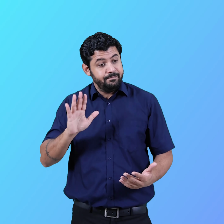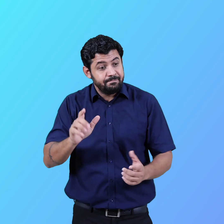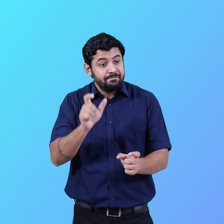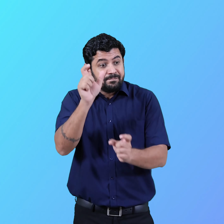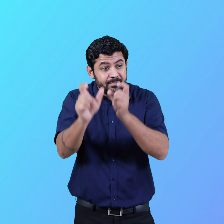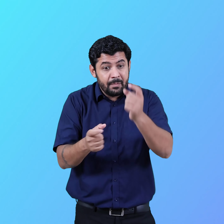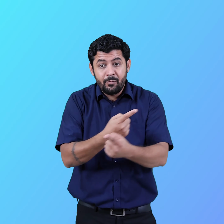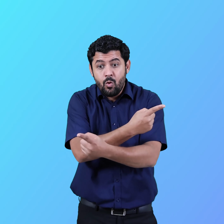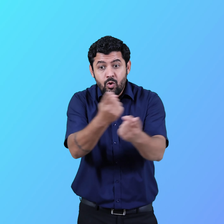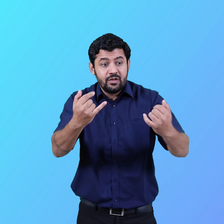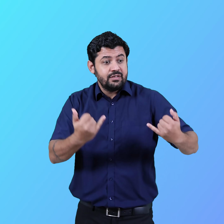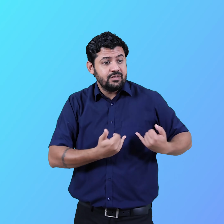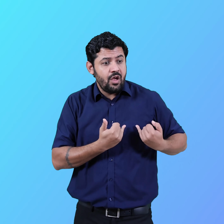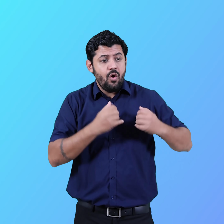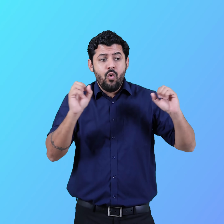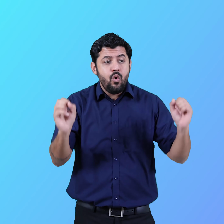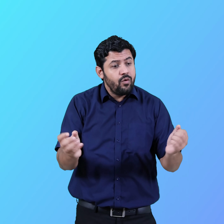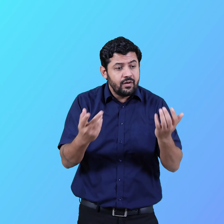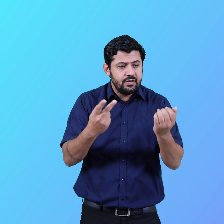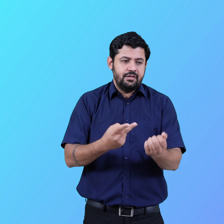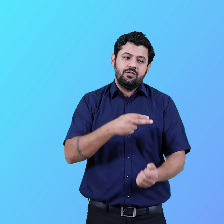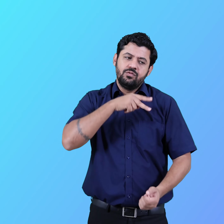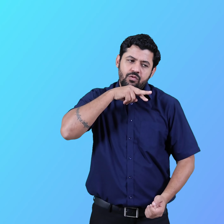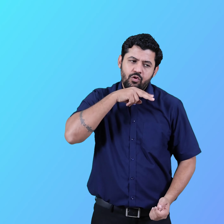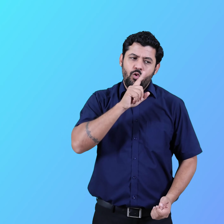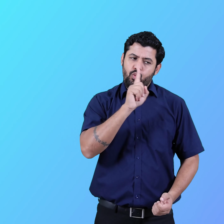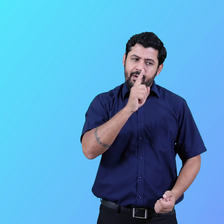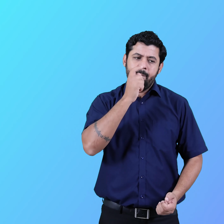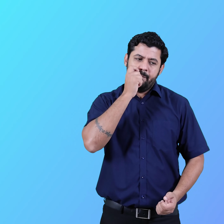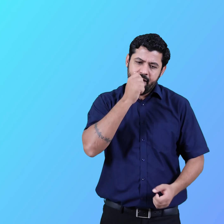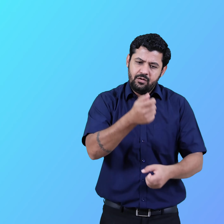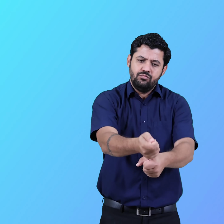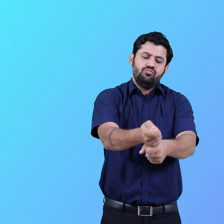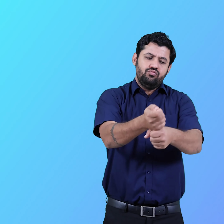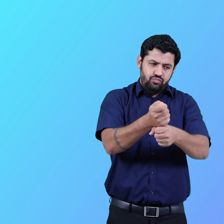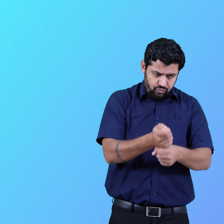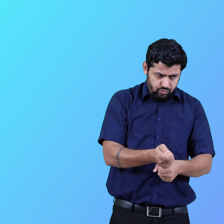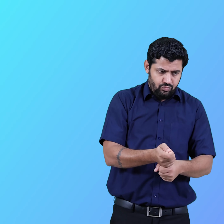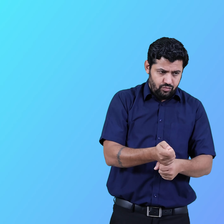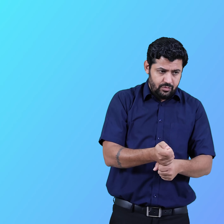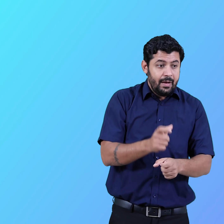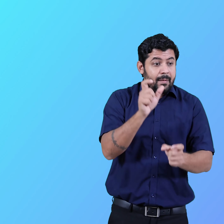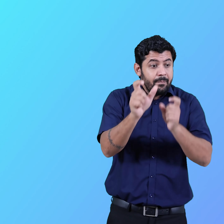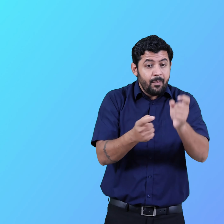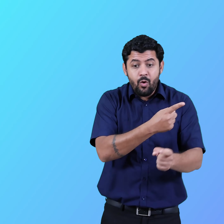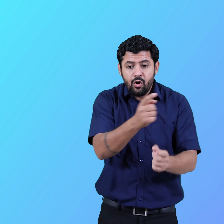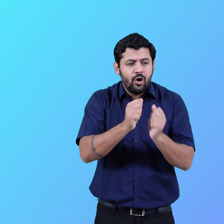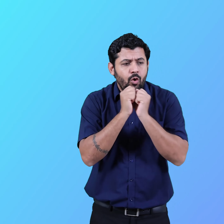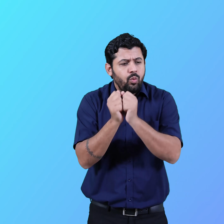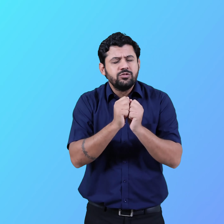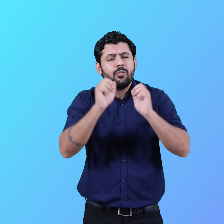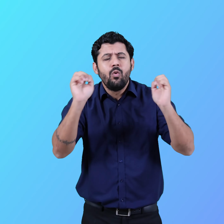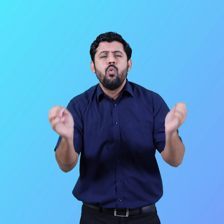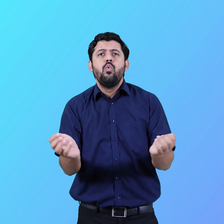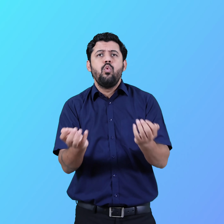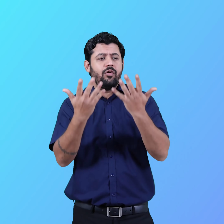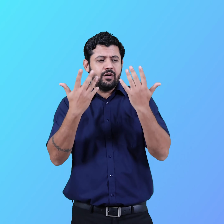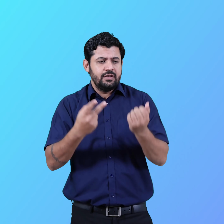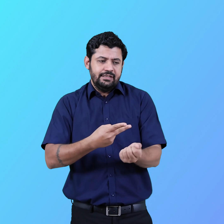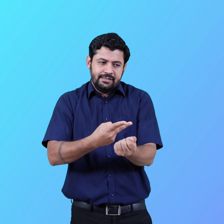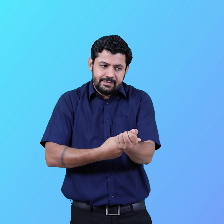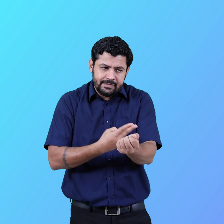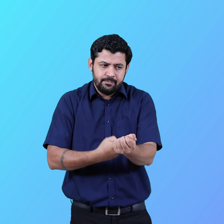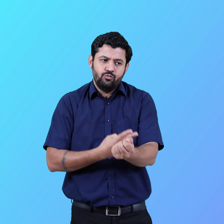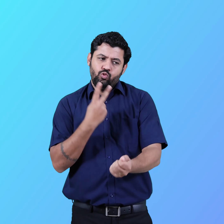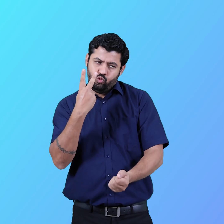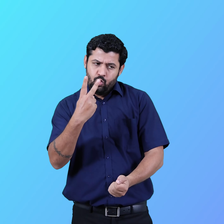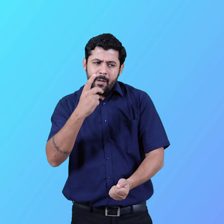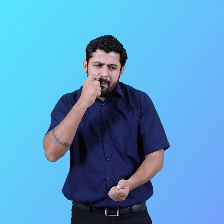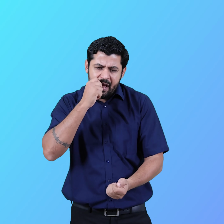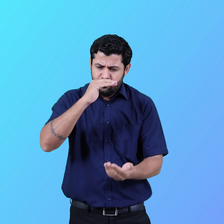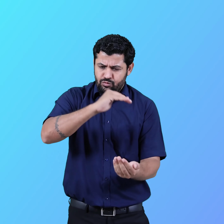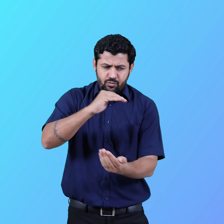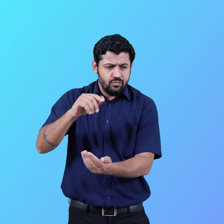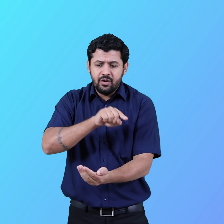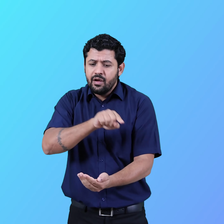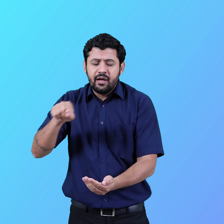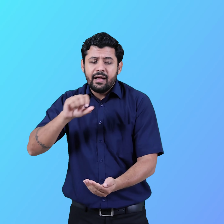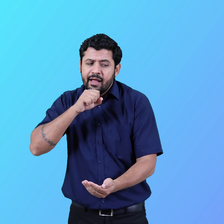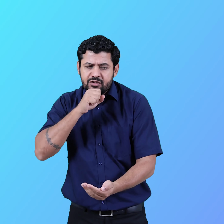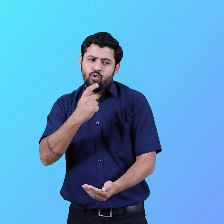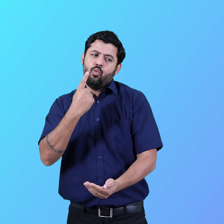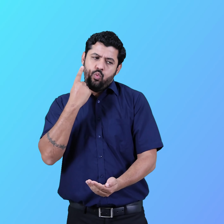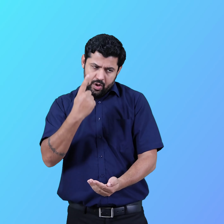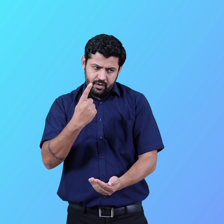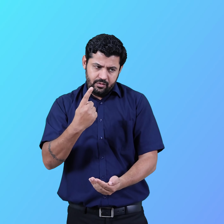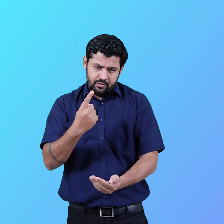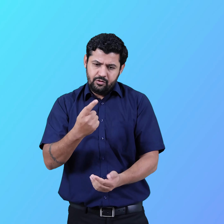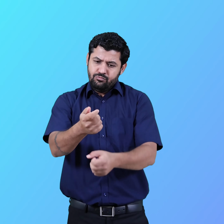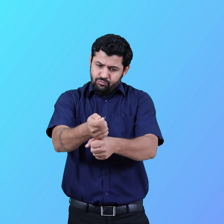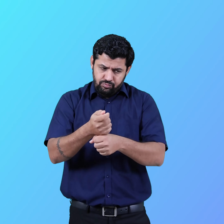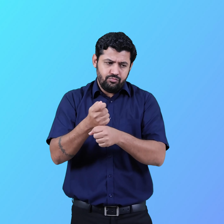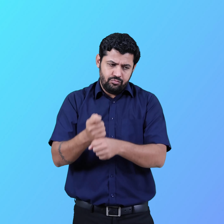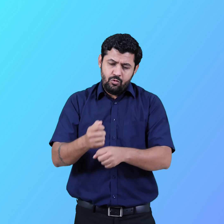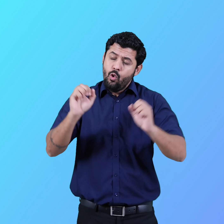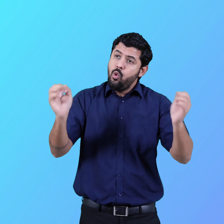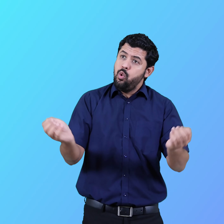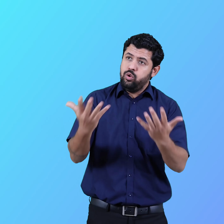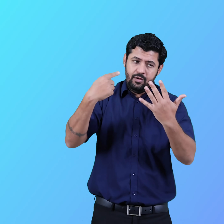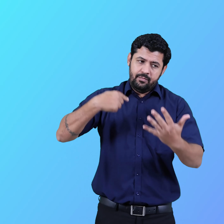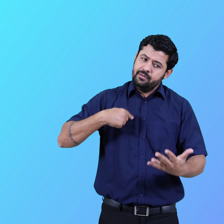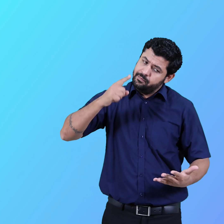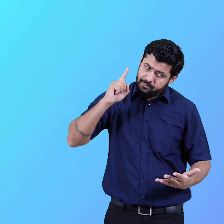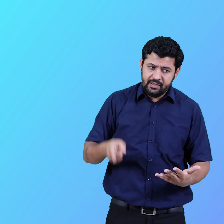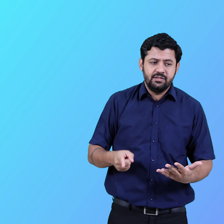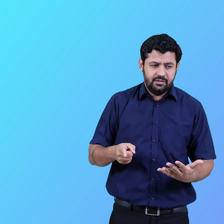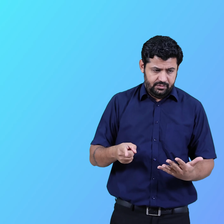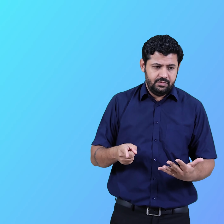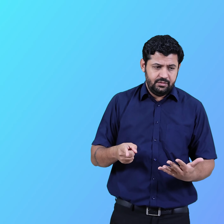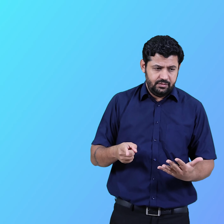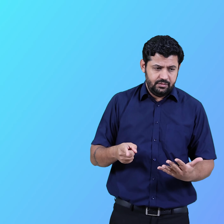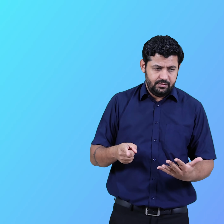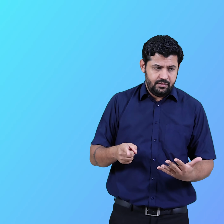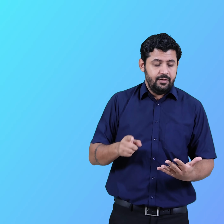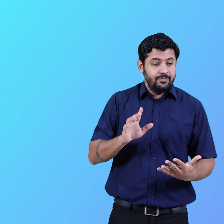You will also offer one male goat for a sin offering and two one-year-old male lambs as a fellowship offering.